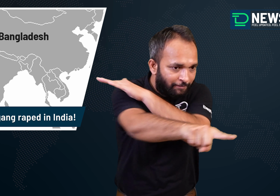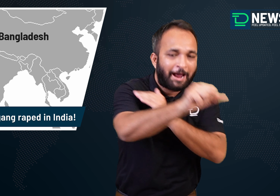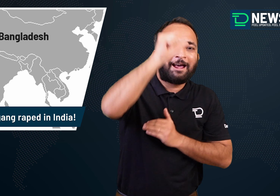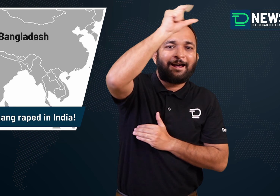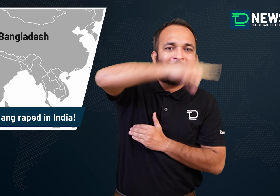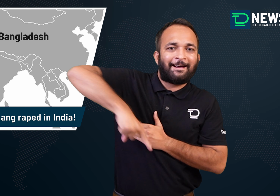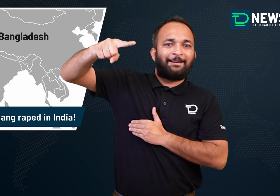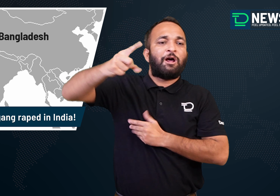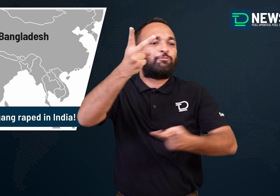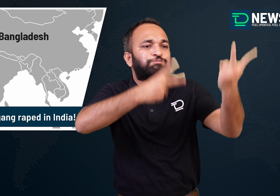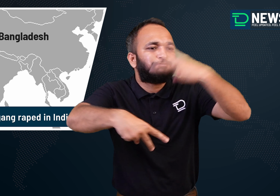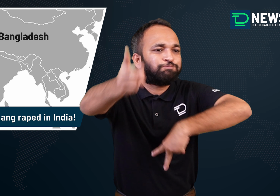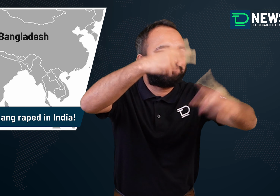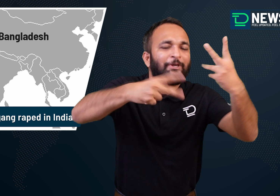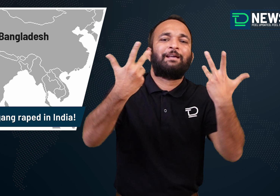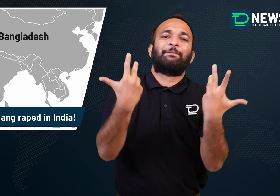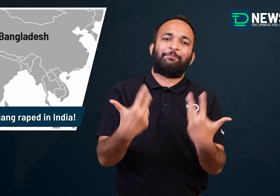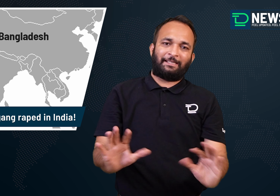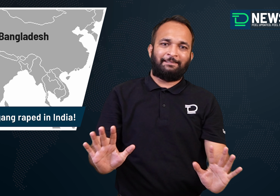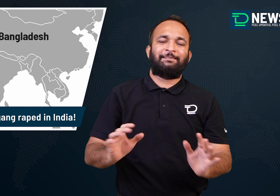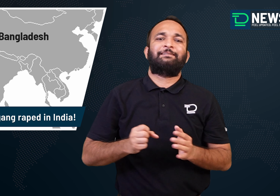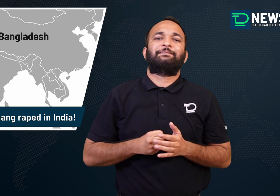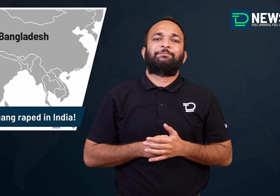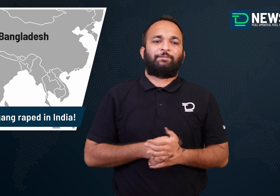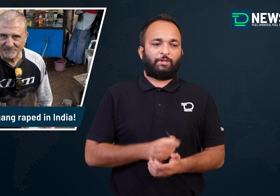They have travelled all over India.